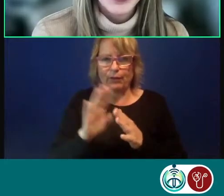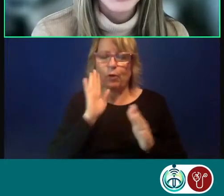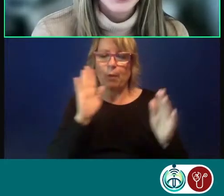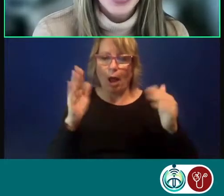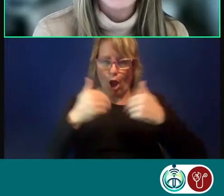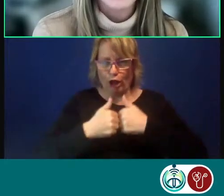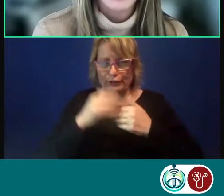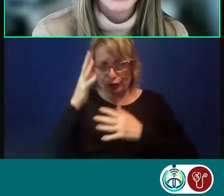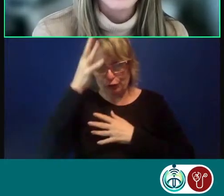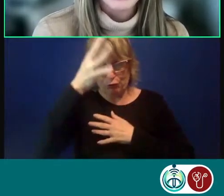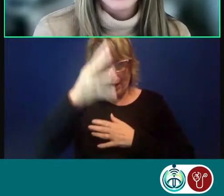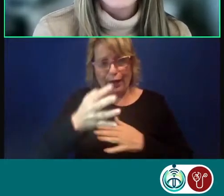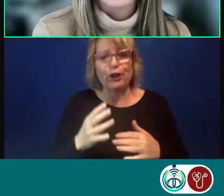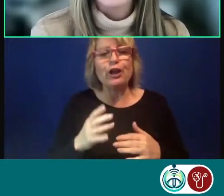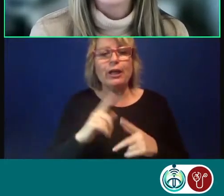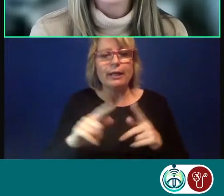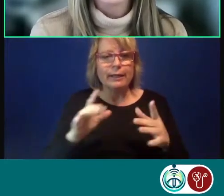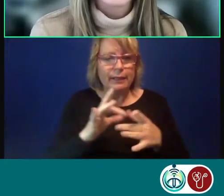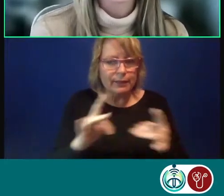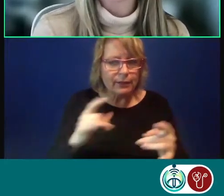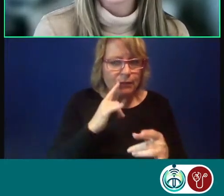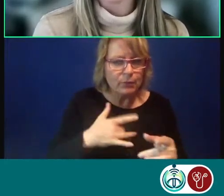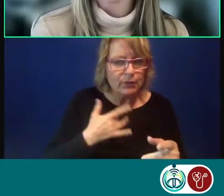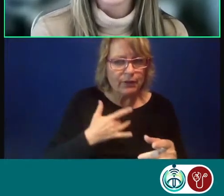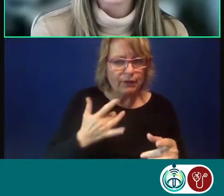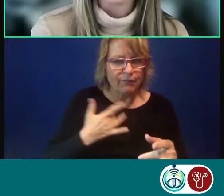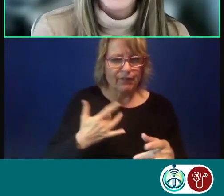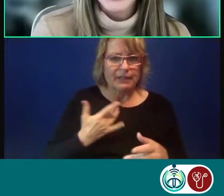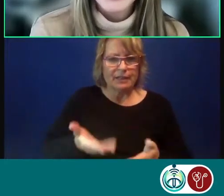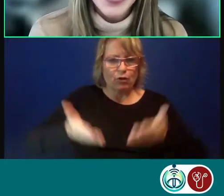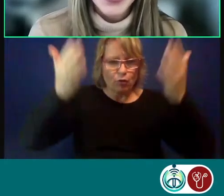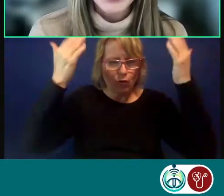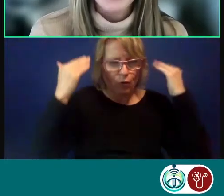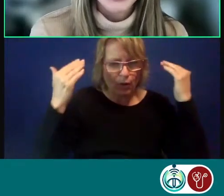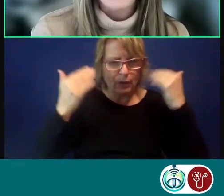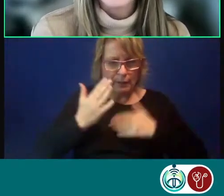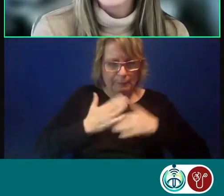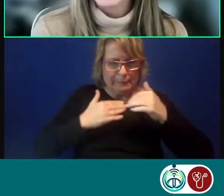And the caption says, when you feel the sensory overload building inside you but you can't get